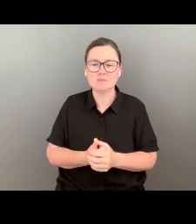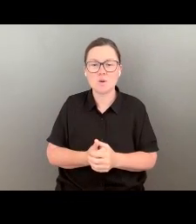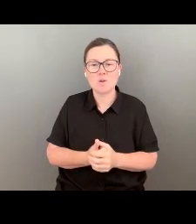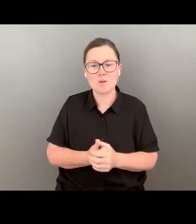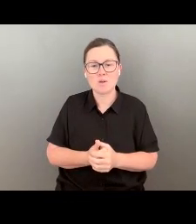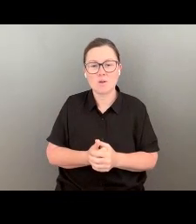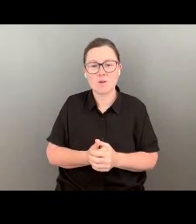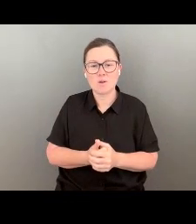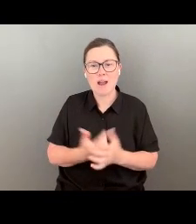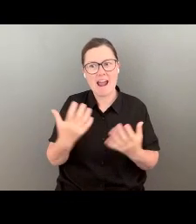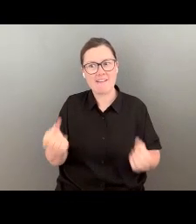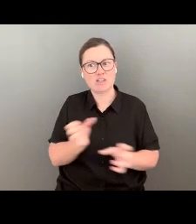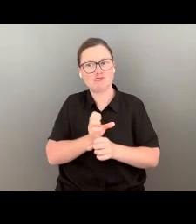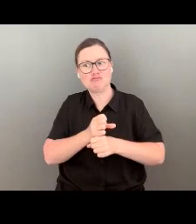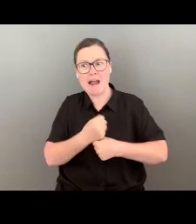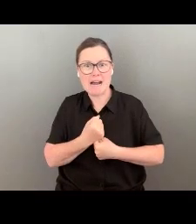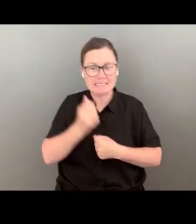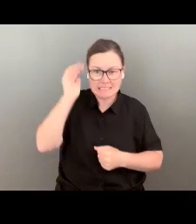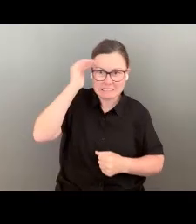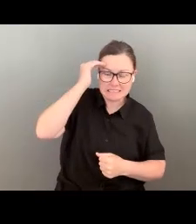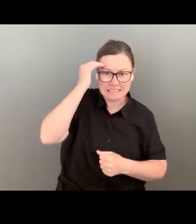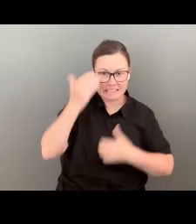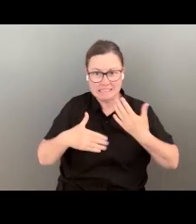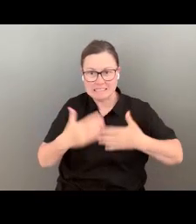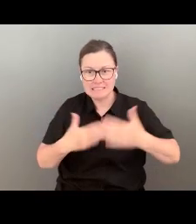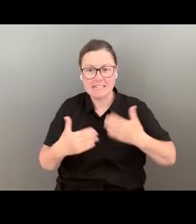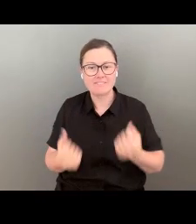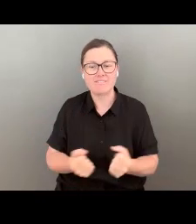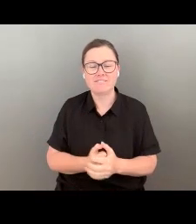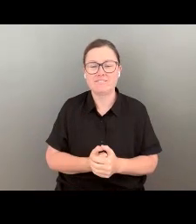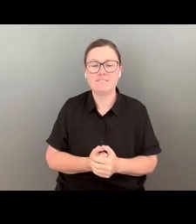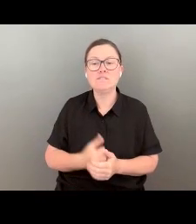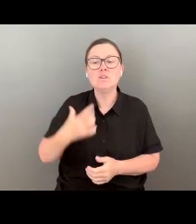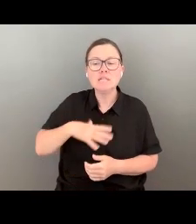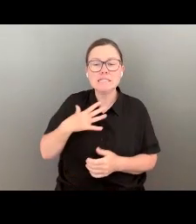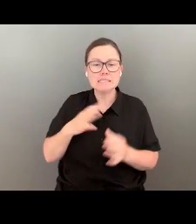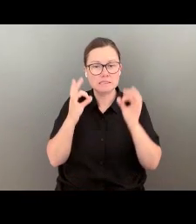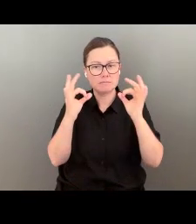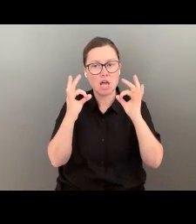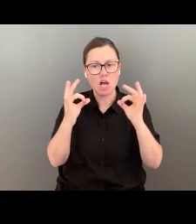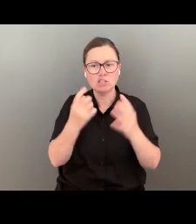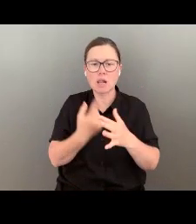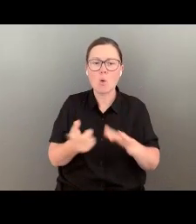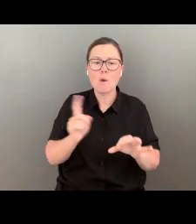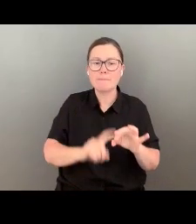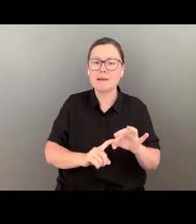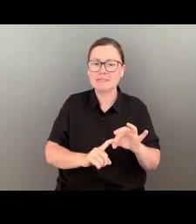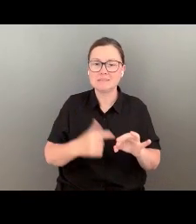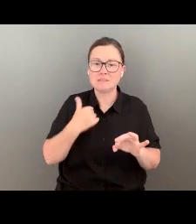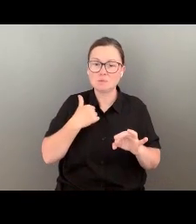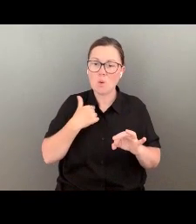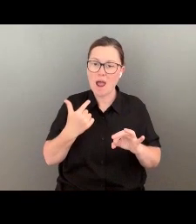And so it requires specialized equipment. So I developed a lot of my own kit because you're in places where people spill drinks,